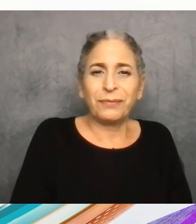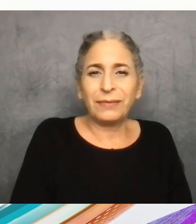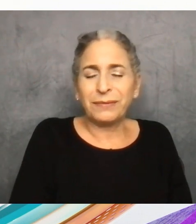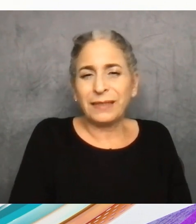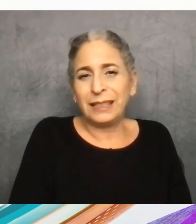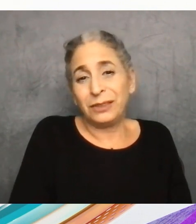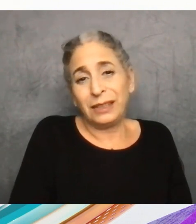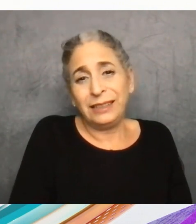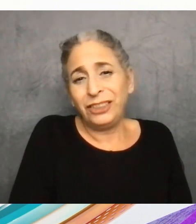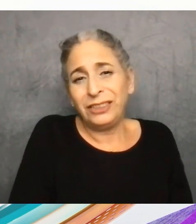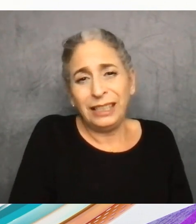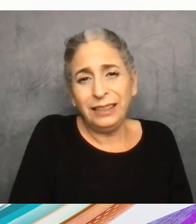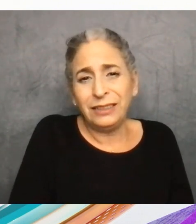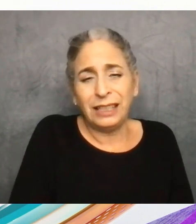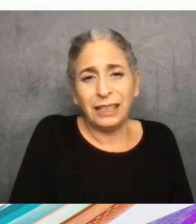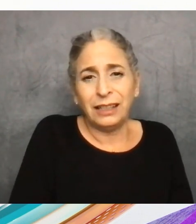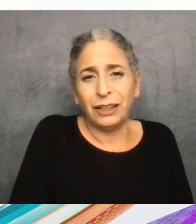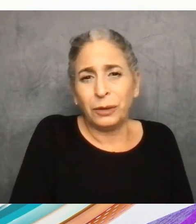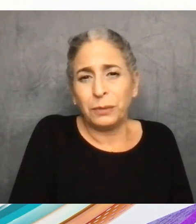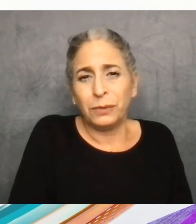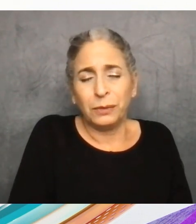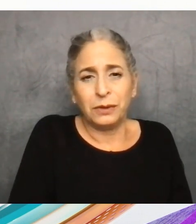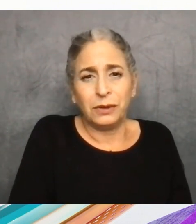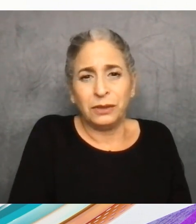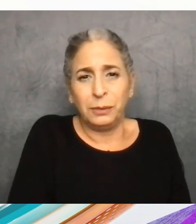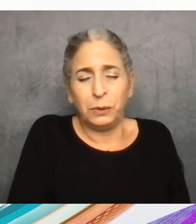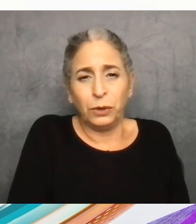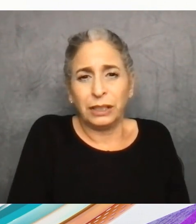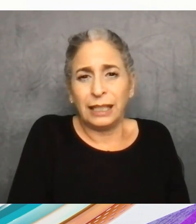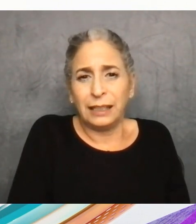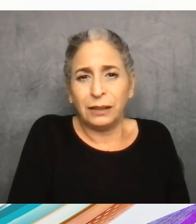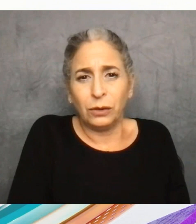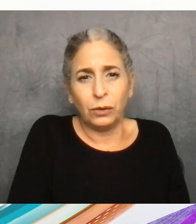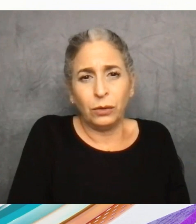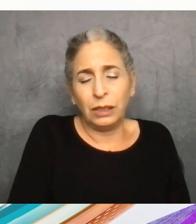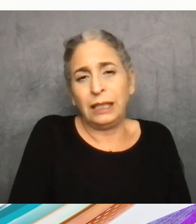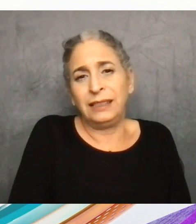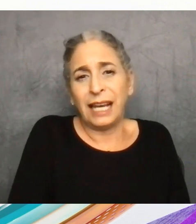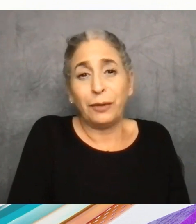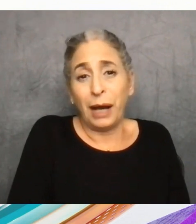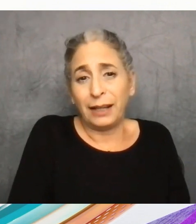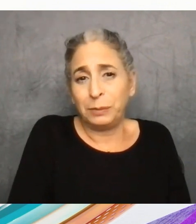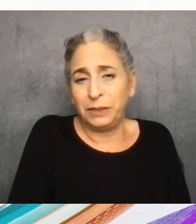It's just easy to be working inside of a box,